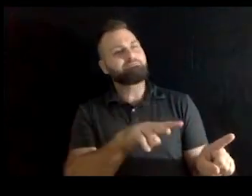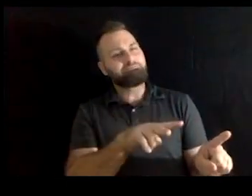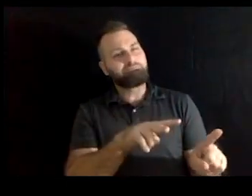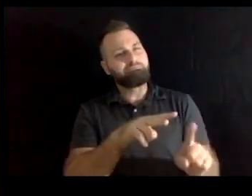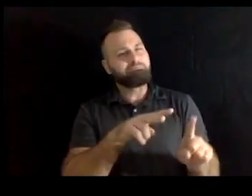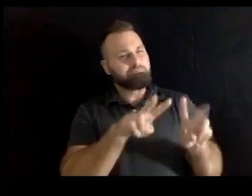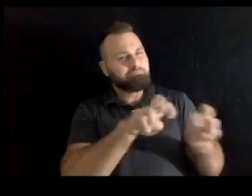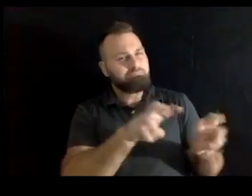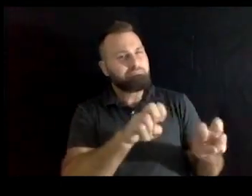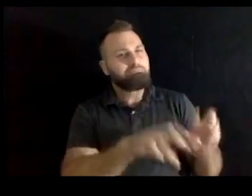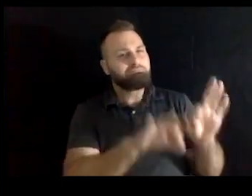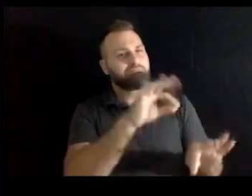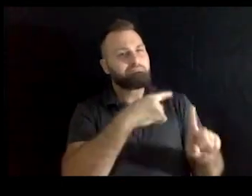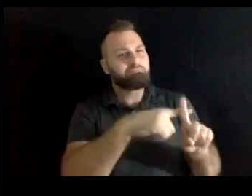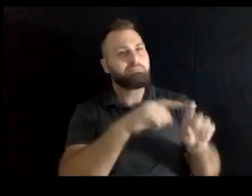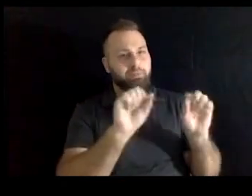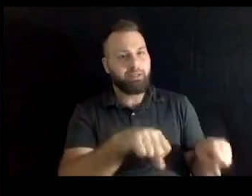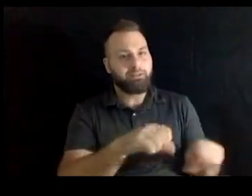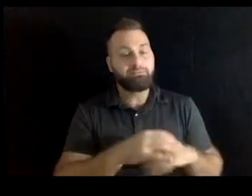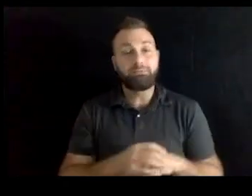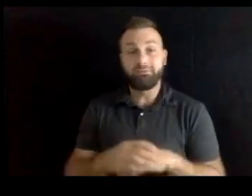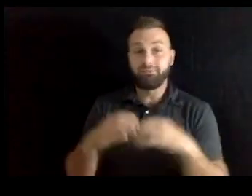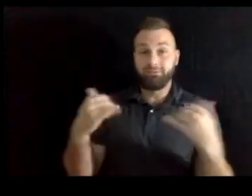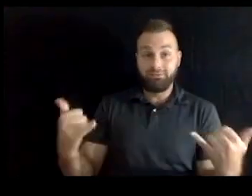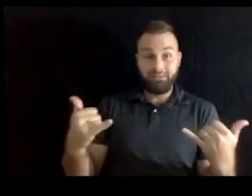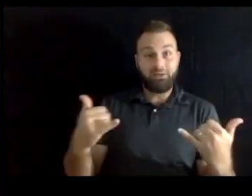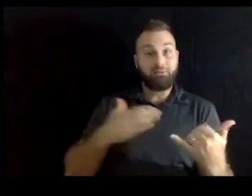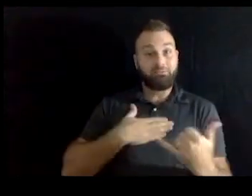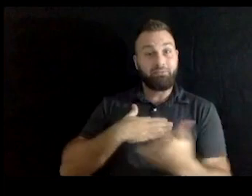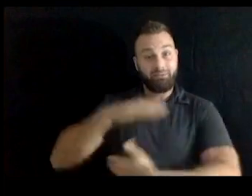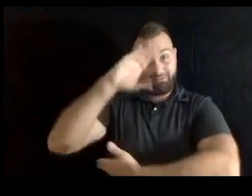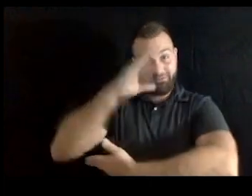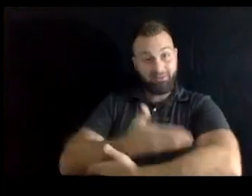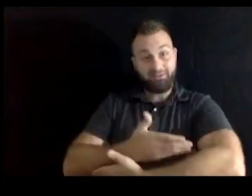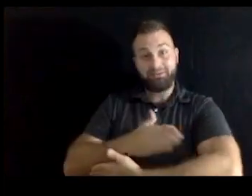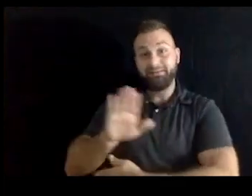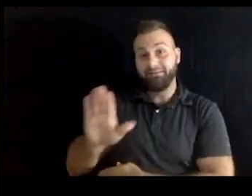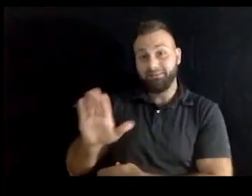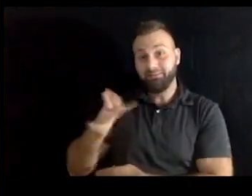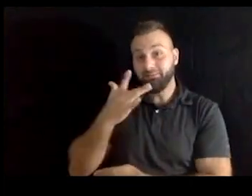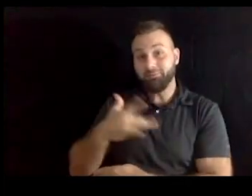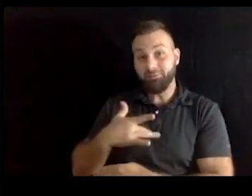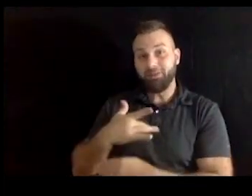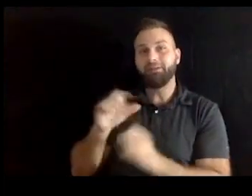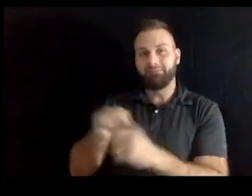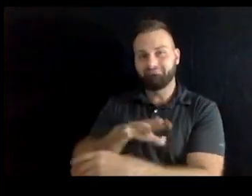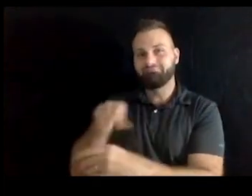changes will allow me to attend my son's birthday party in person. My son was born on October 20,